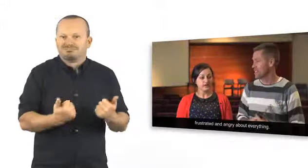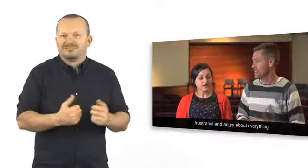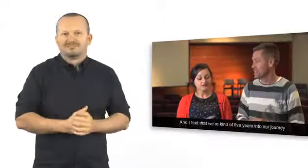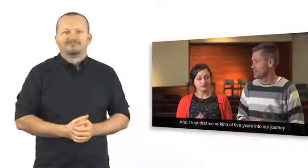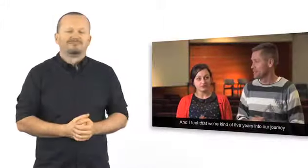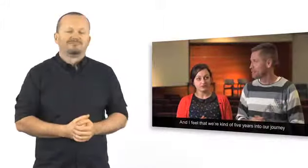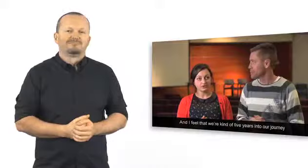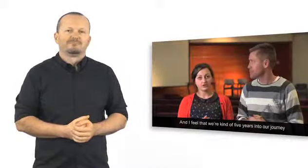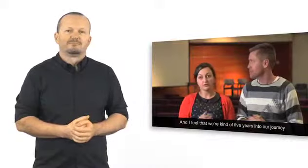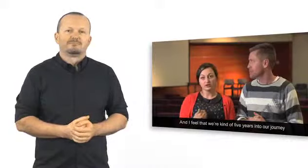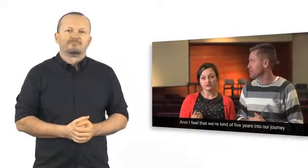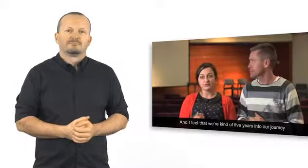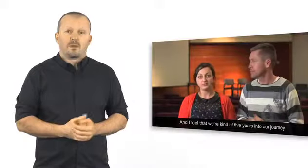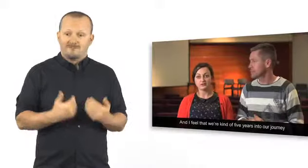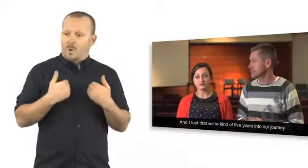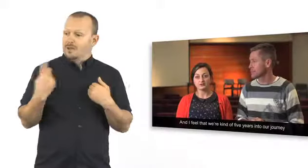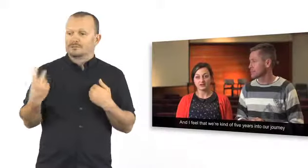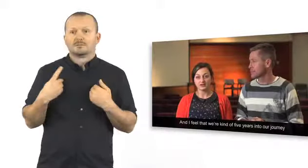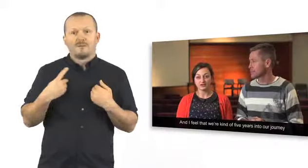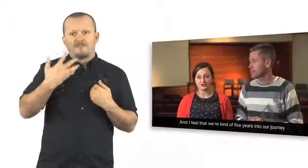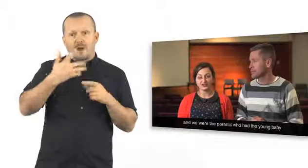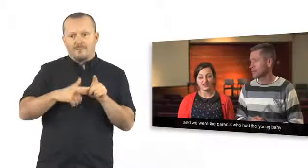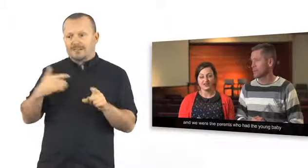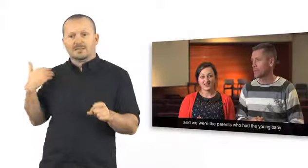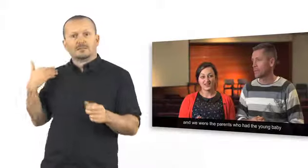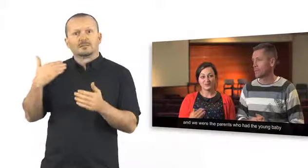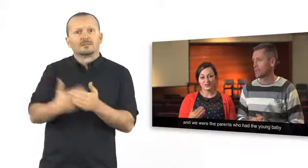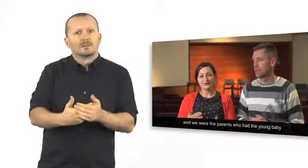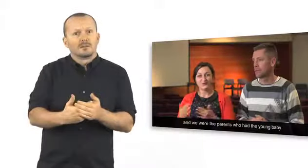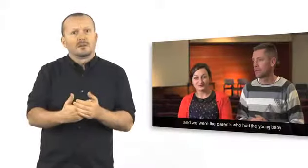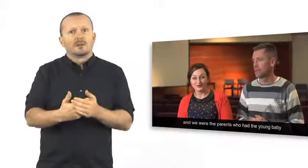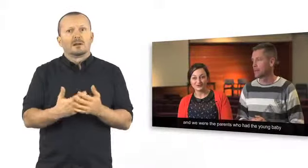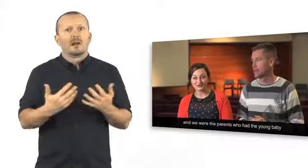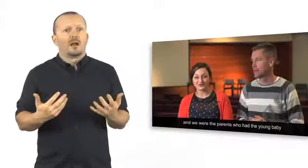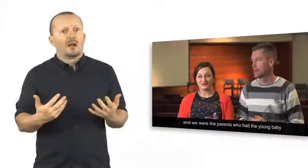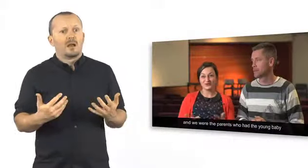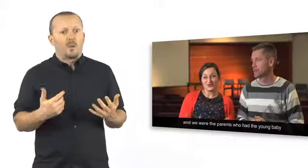Ellena: And I feel that we’re kind of 5 years into our journey and we were the parents